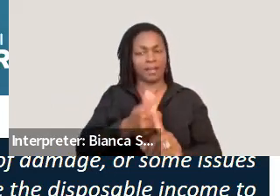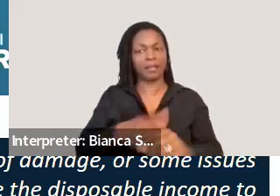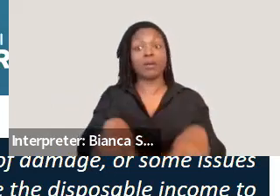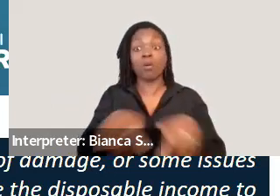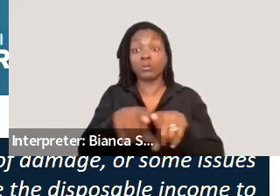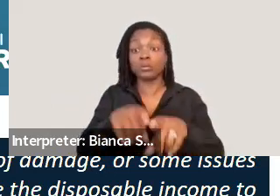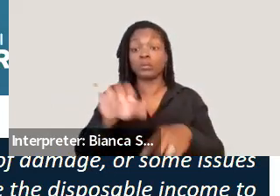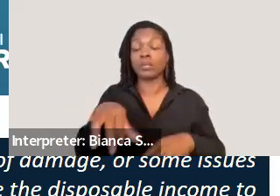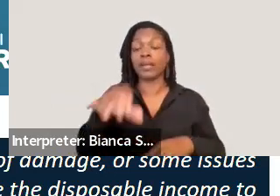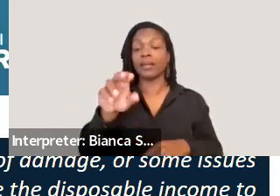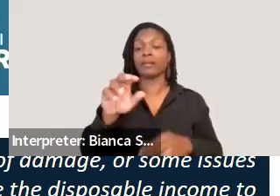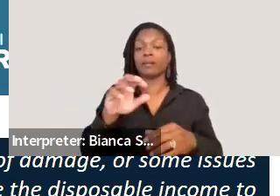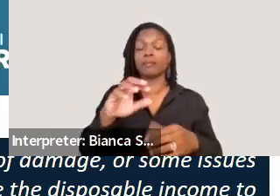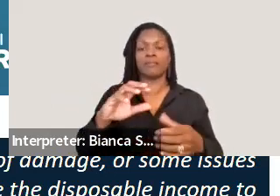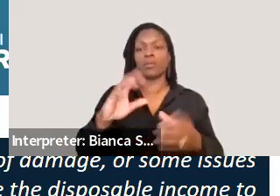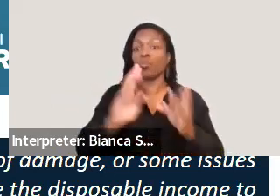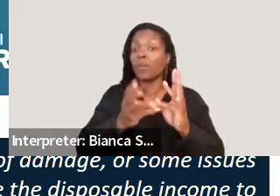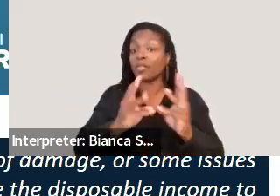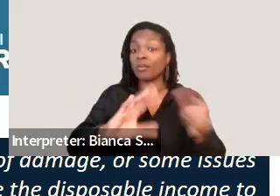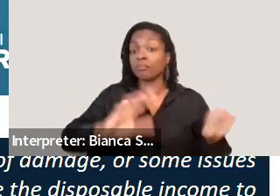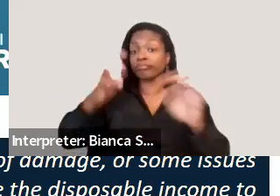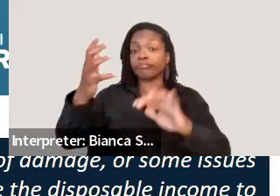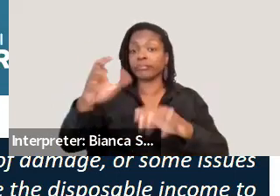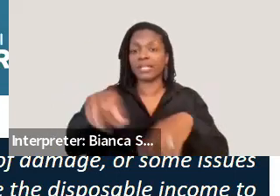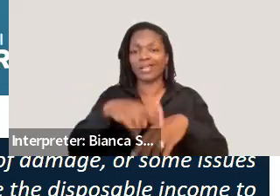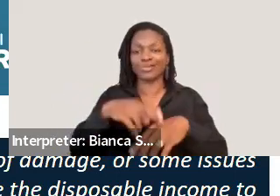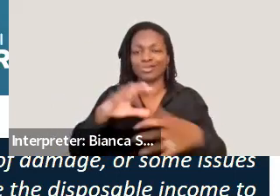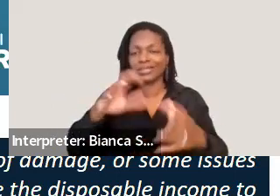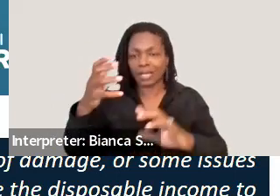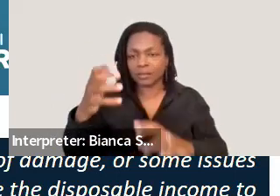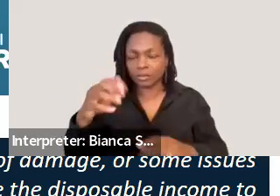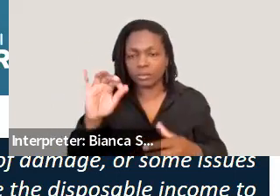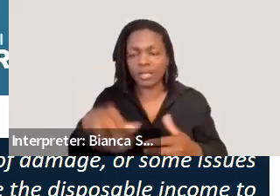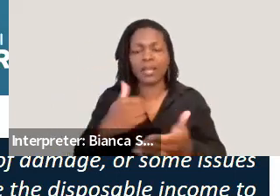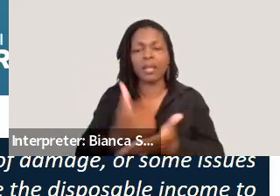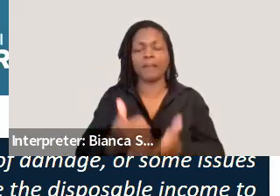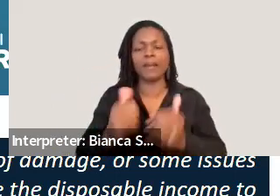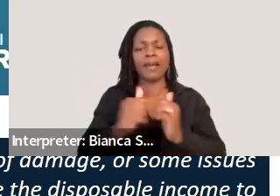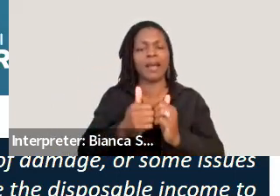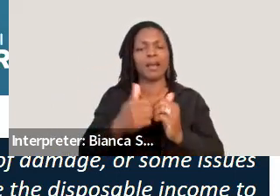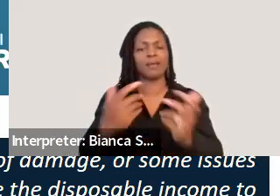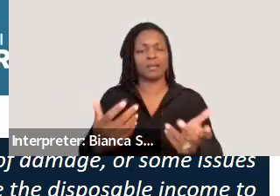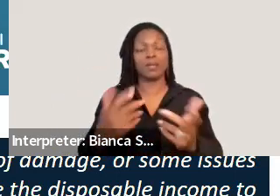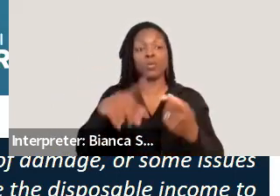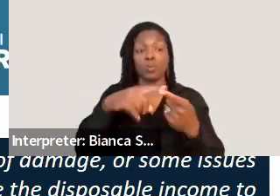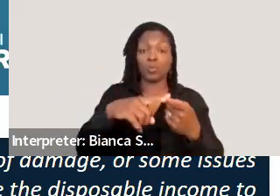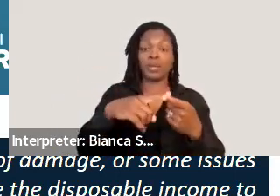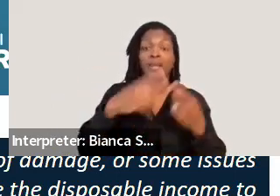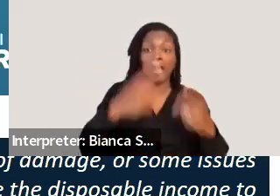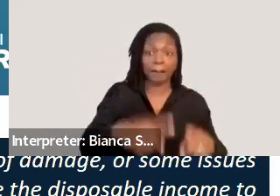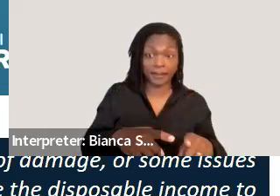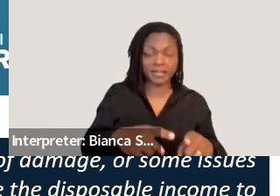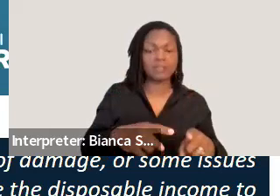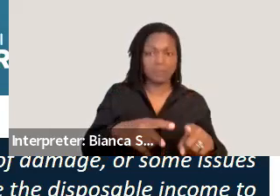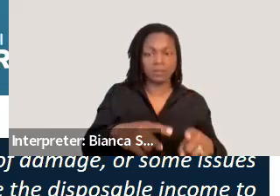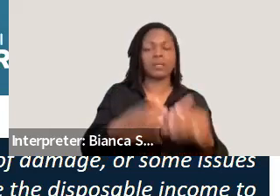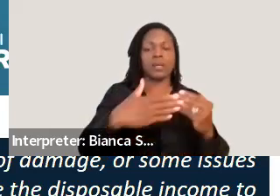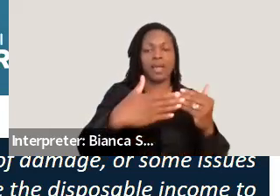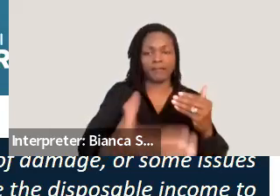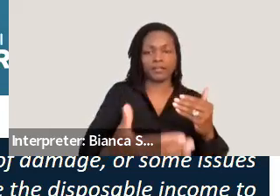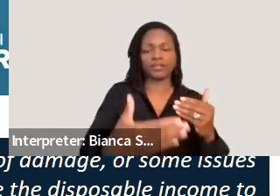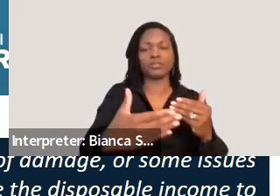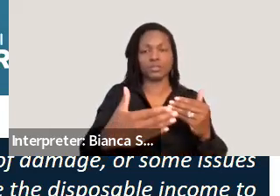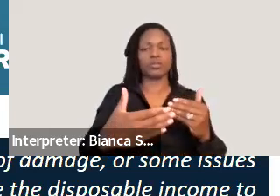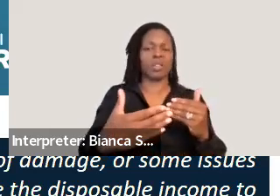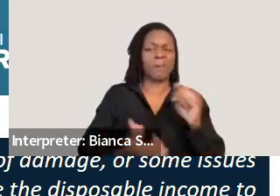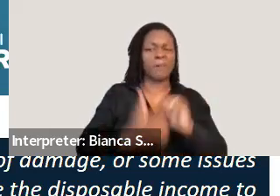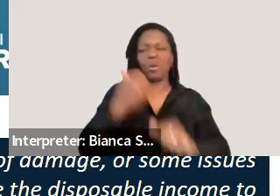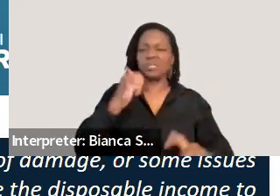Community members share that people who are most vulnerable to house and insecurity after a natural death or disaster occurs are often those with disabilities.